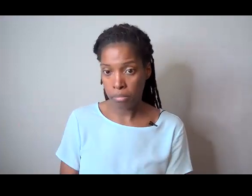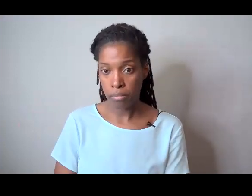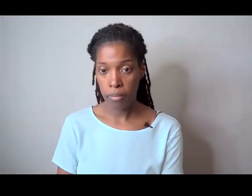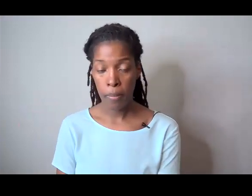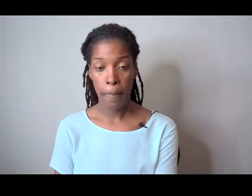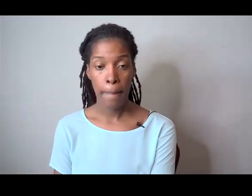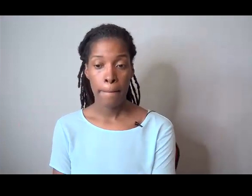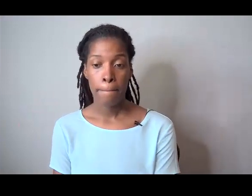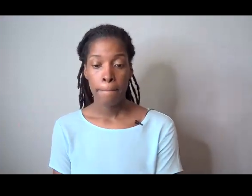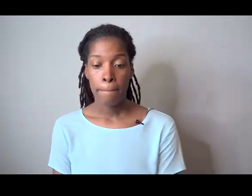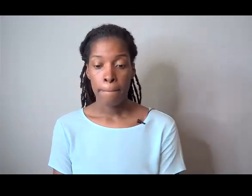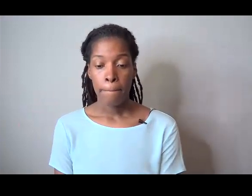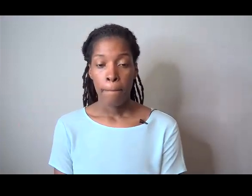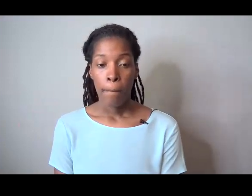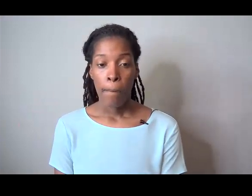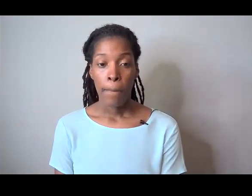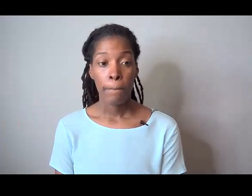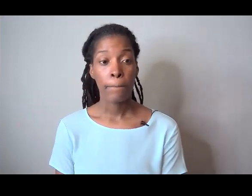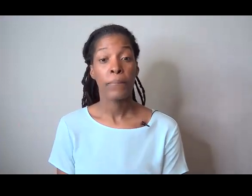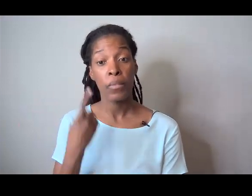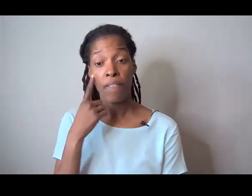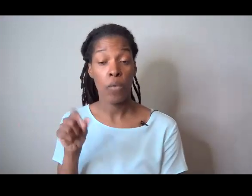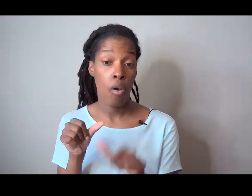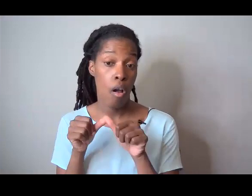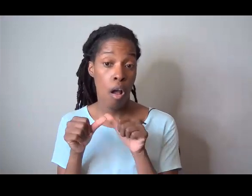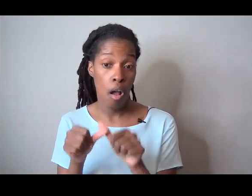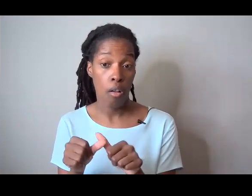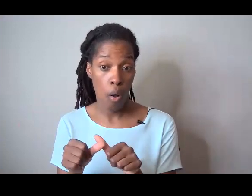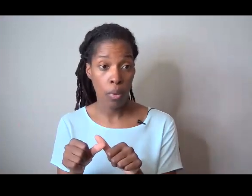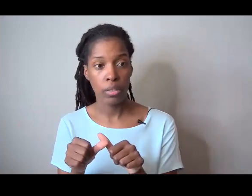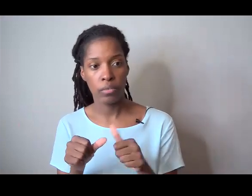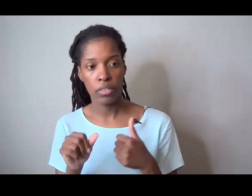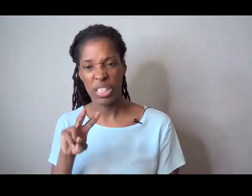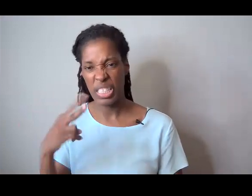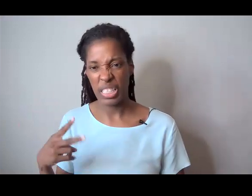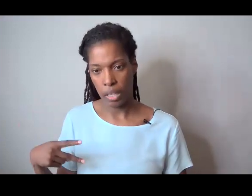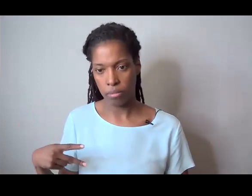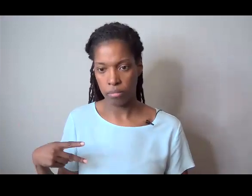So on an ongoing basis, let's look at the second chunk on the slide.